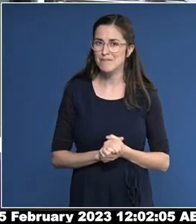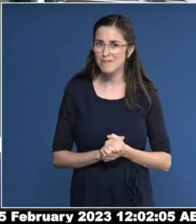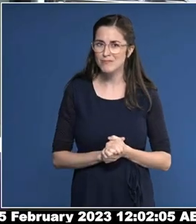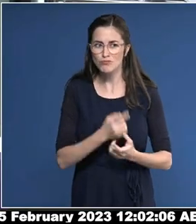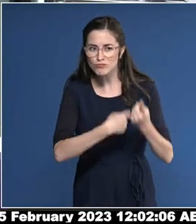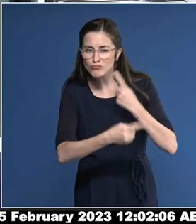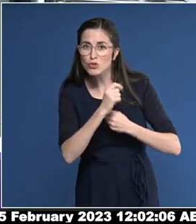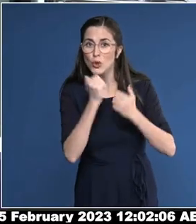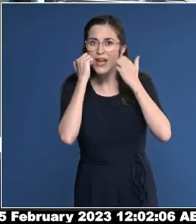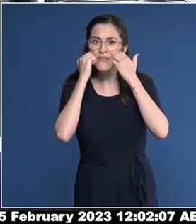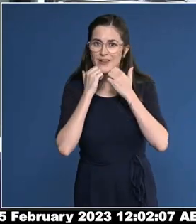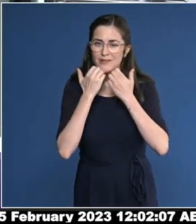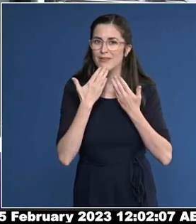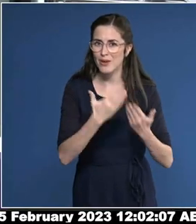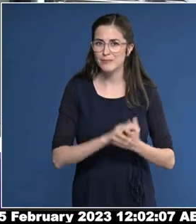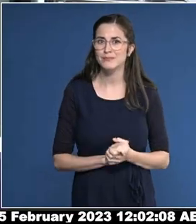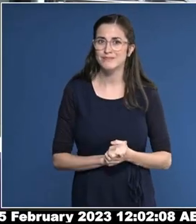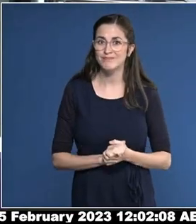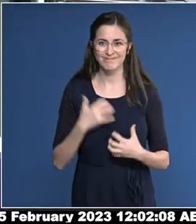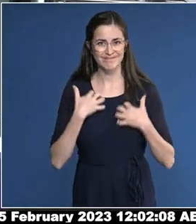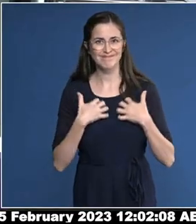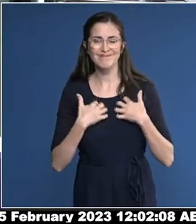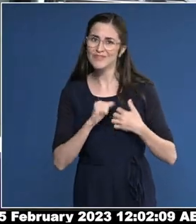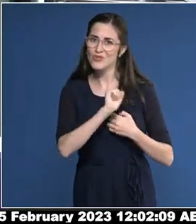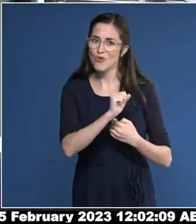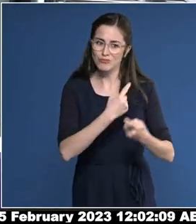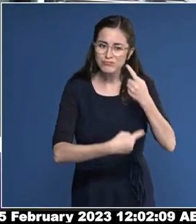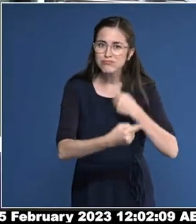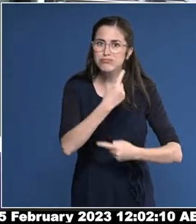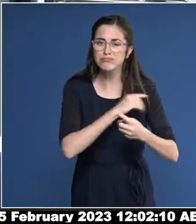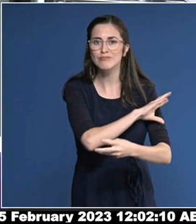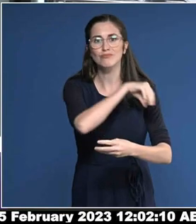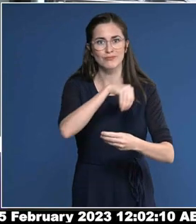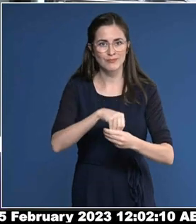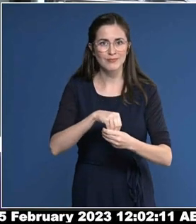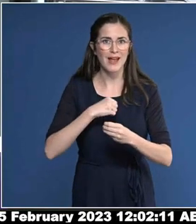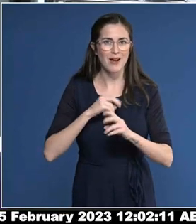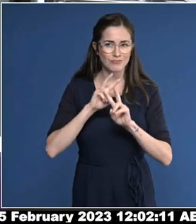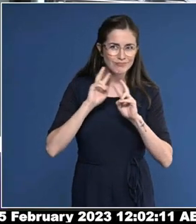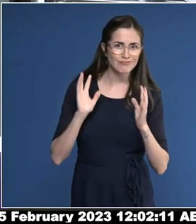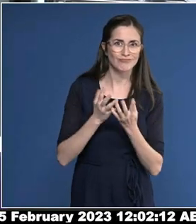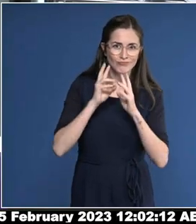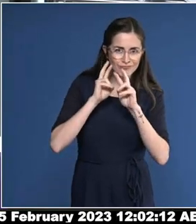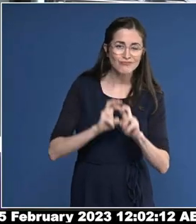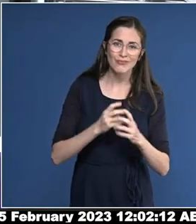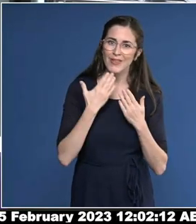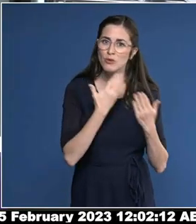We look forward to your contributions to the work of the Commission. Ms Eastman, have the panel been affirmed or sworn, as the case may be?